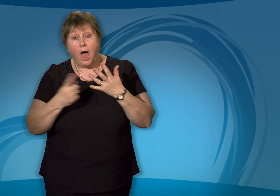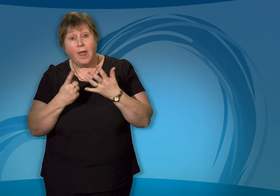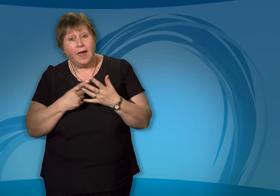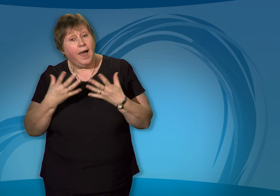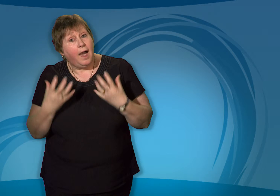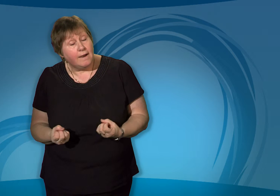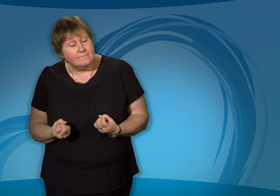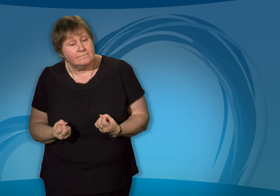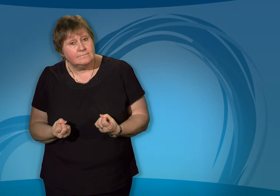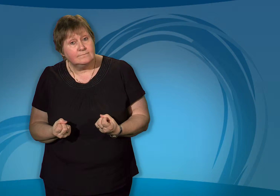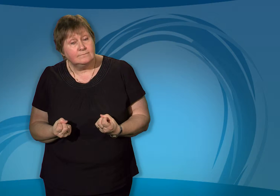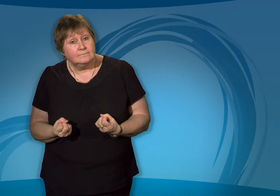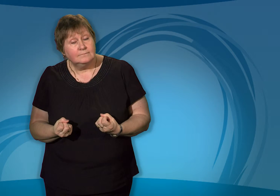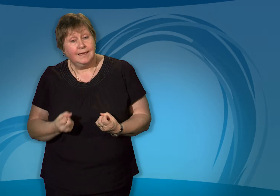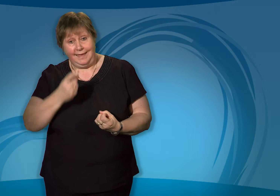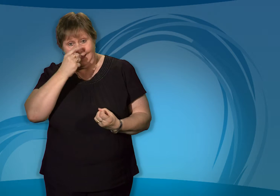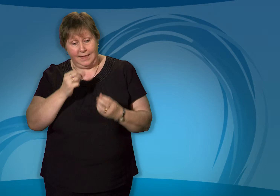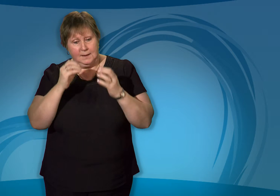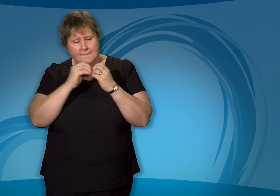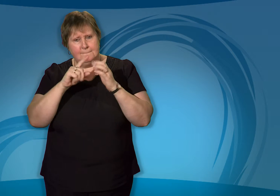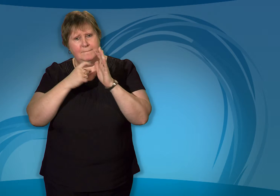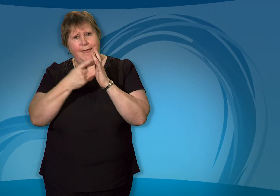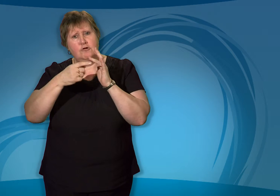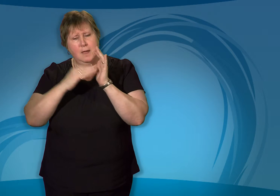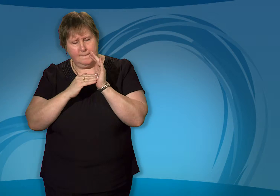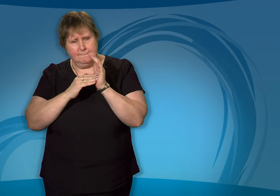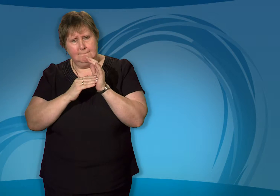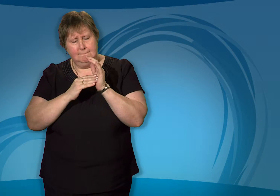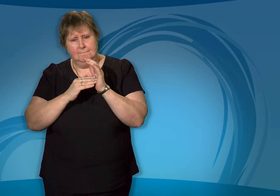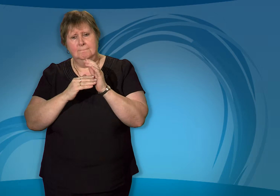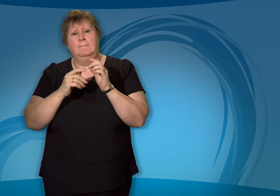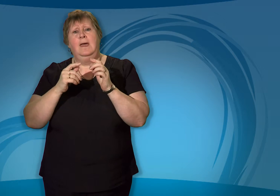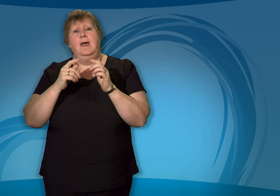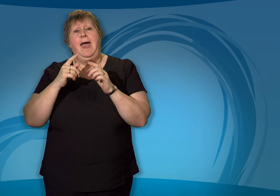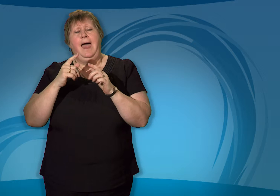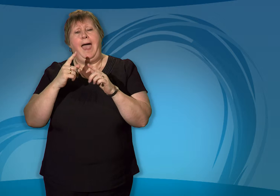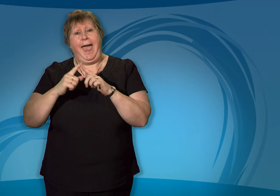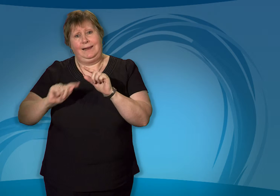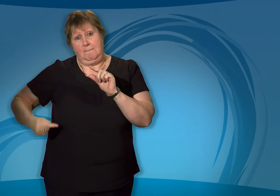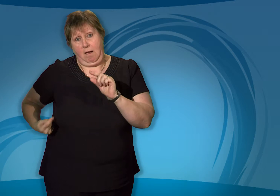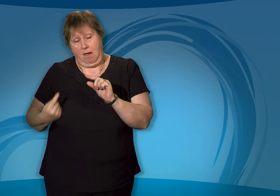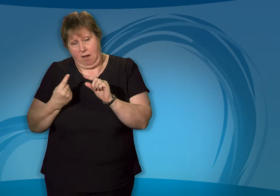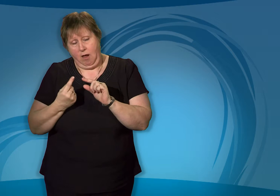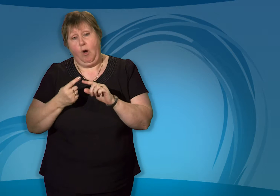Alternatives A barium enema or a special CT scan to look at the bowel may